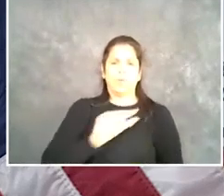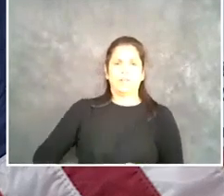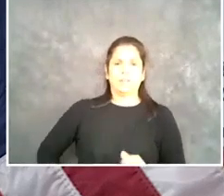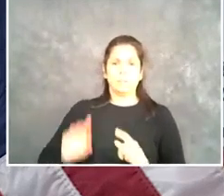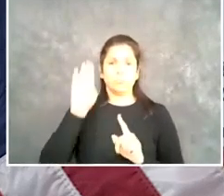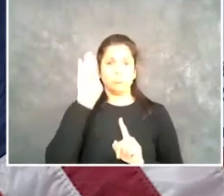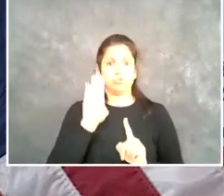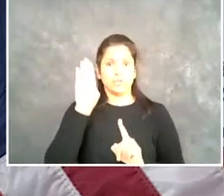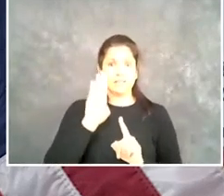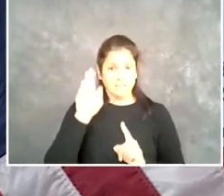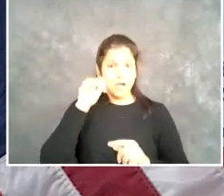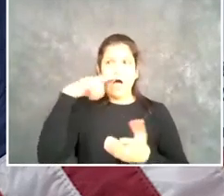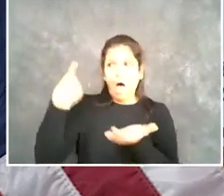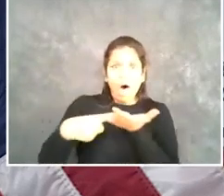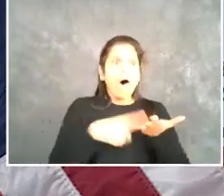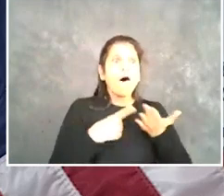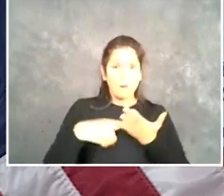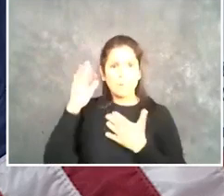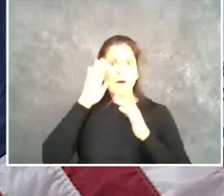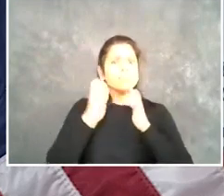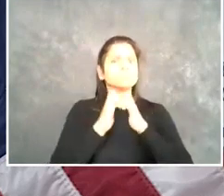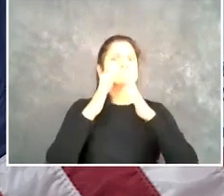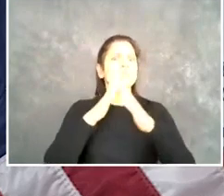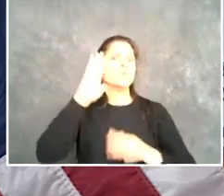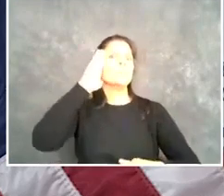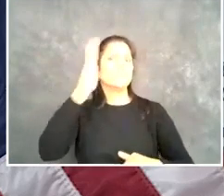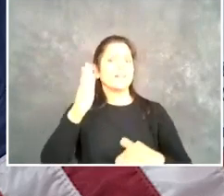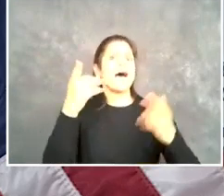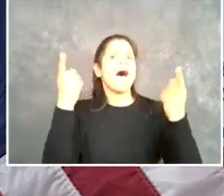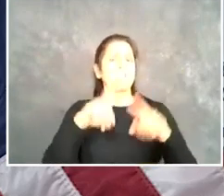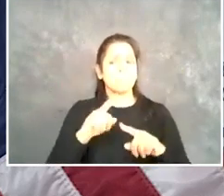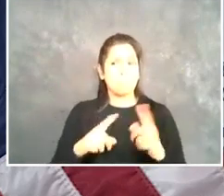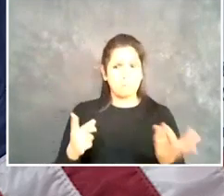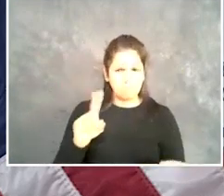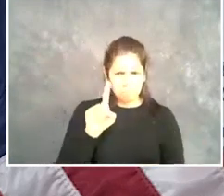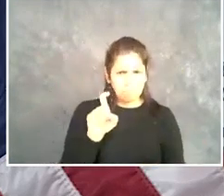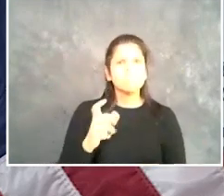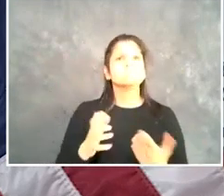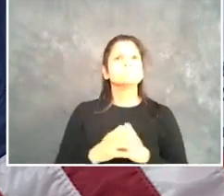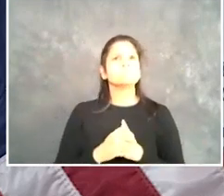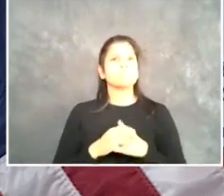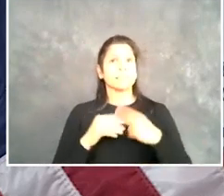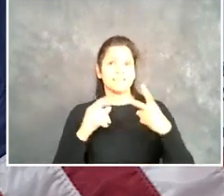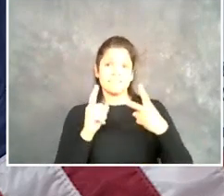WE KNEW THIS DAY WOULD COME WHERE A JOURNALIST WOULD ASK